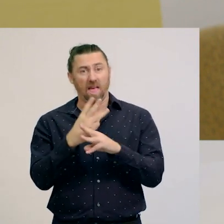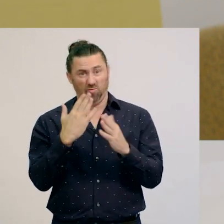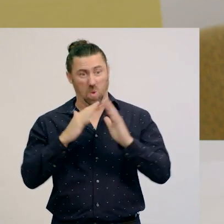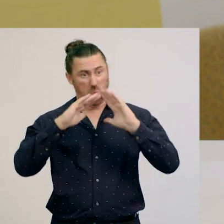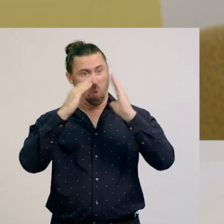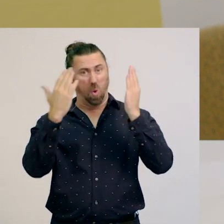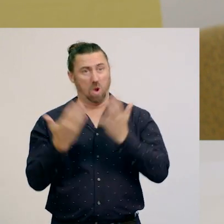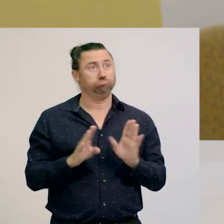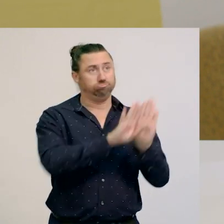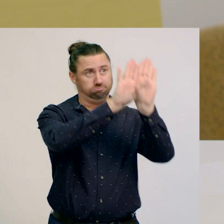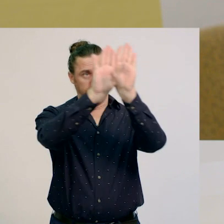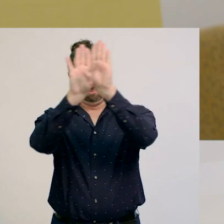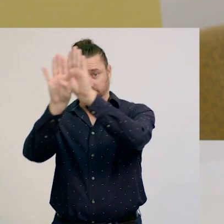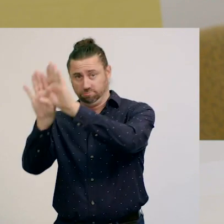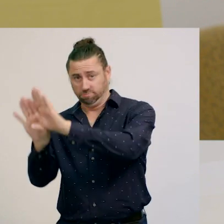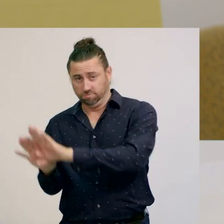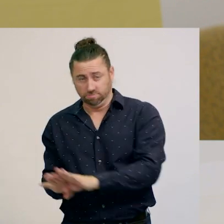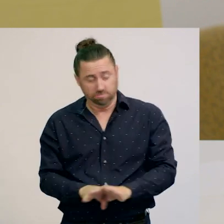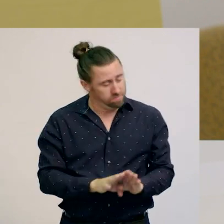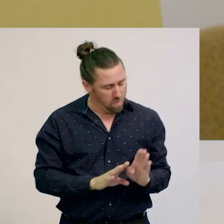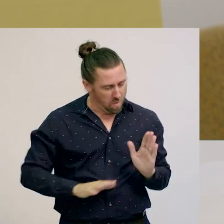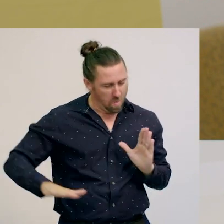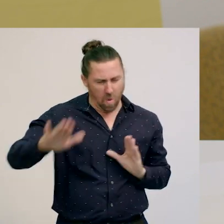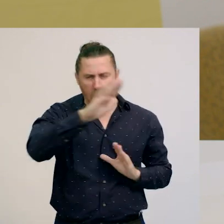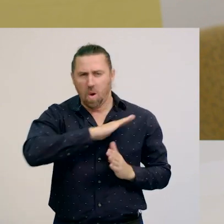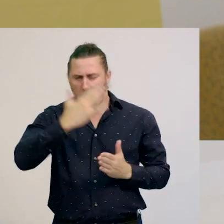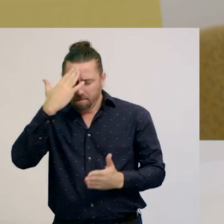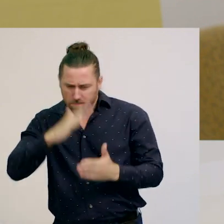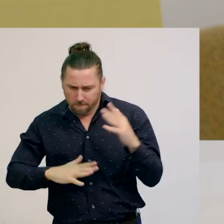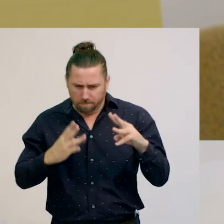Mathematicians all around the world need to be able to read,